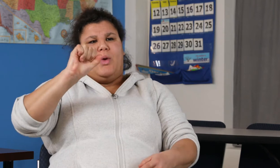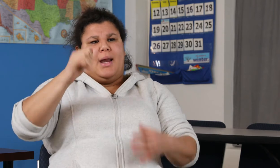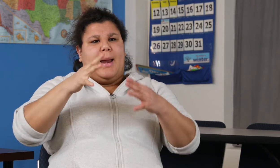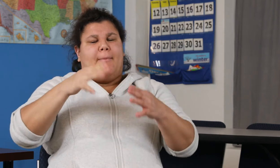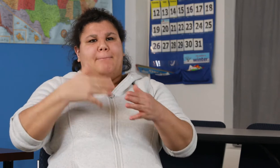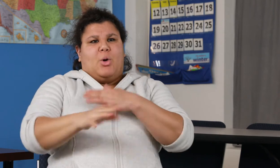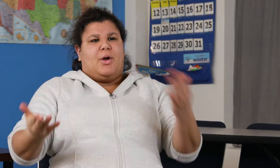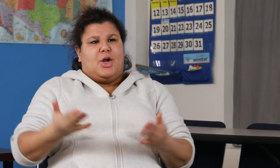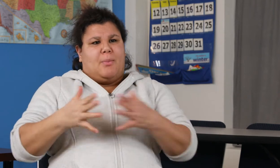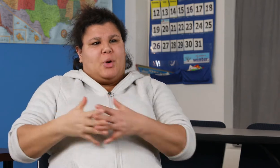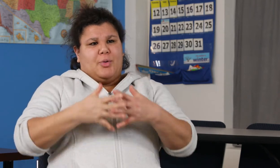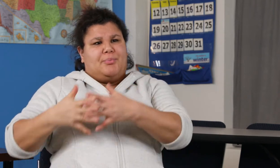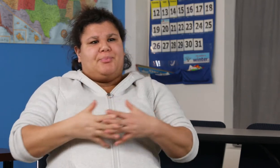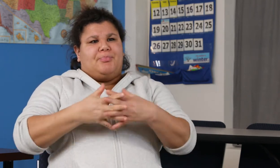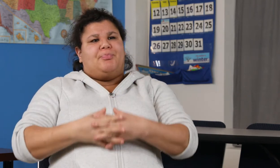I am from the USA, I was born here in America.